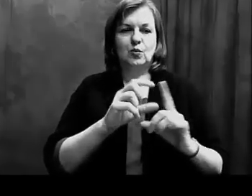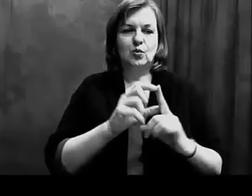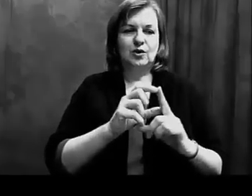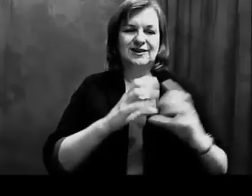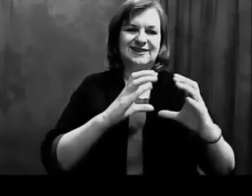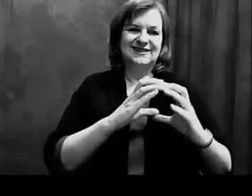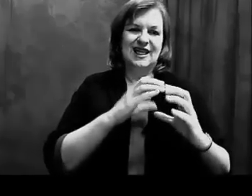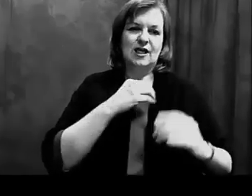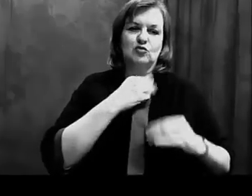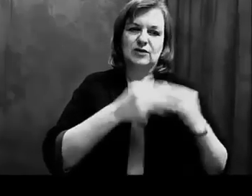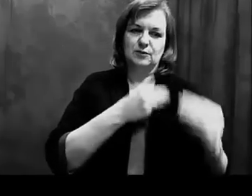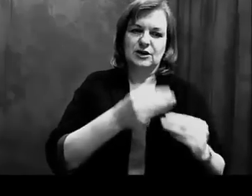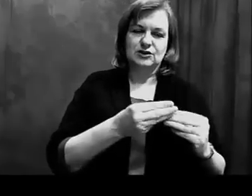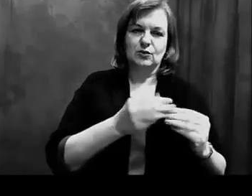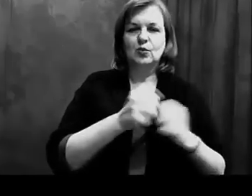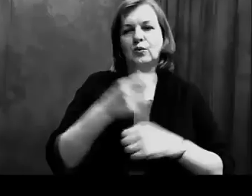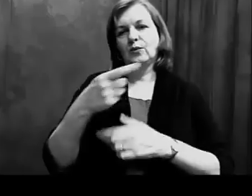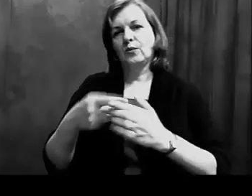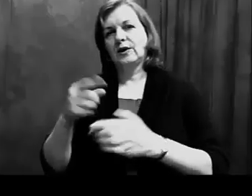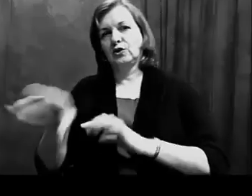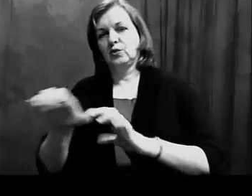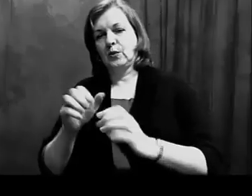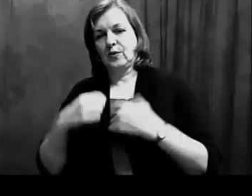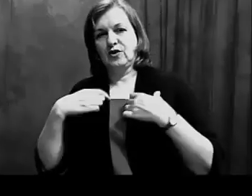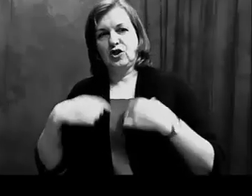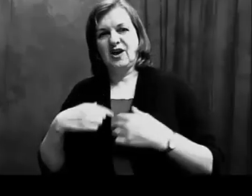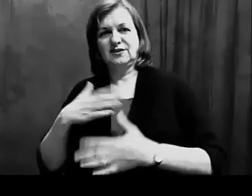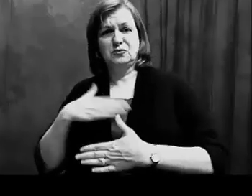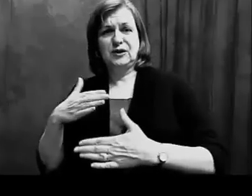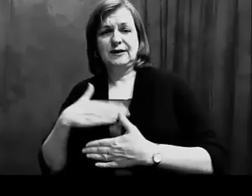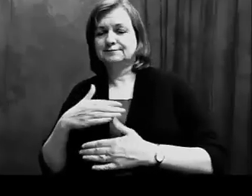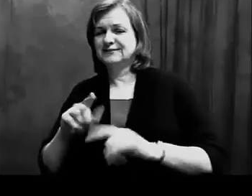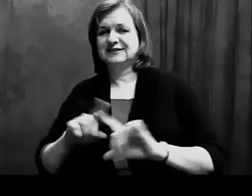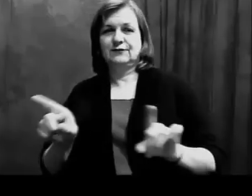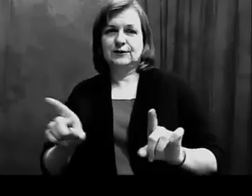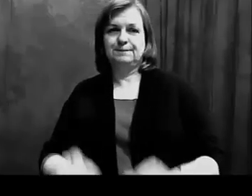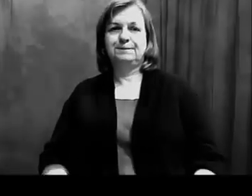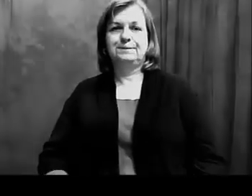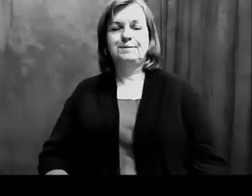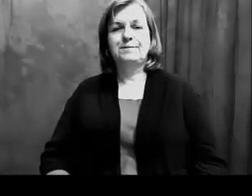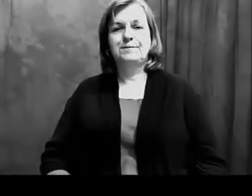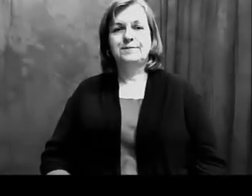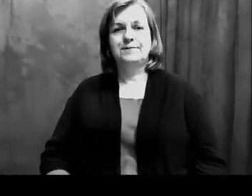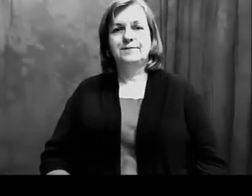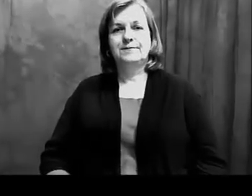respiration interchangeably with what you're actually doing with your lungs!